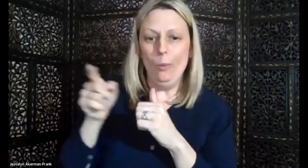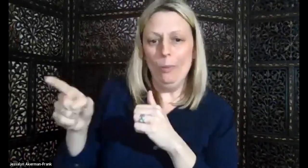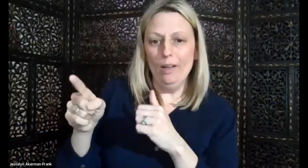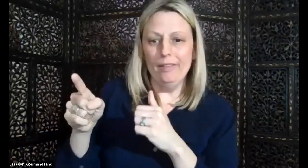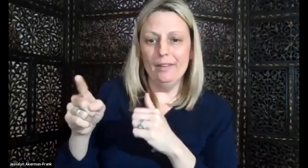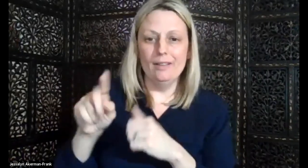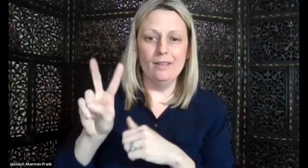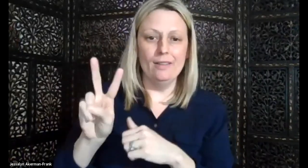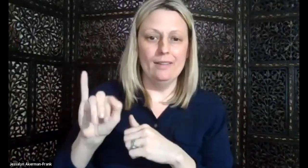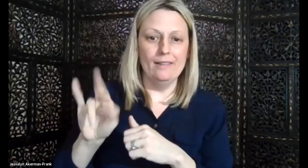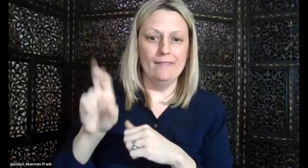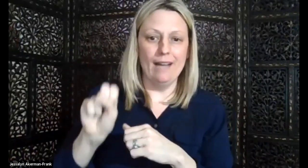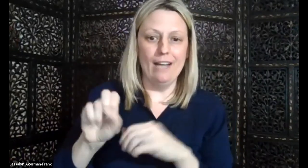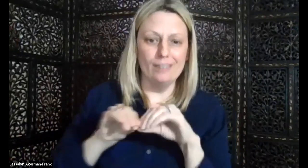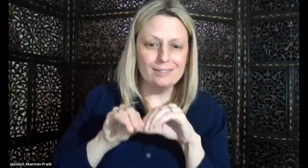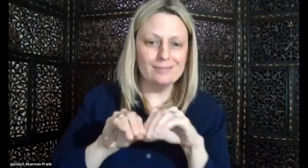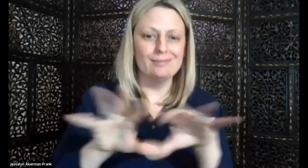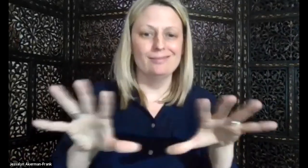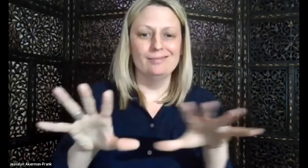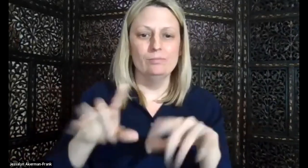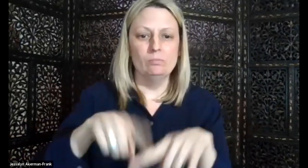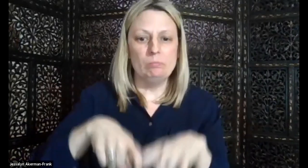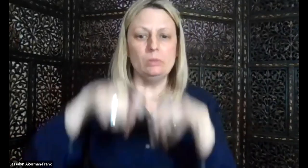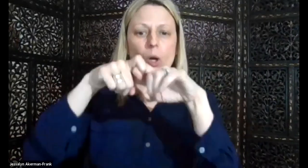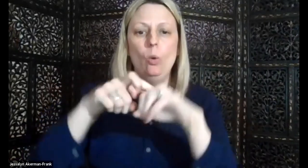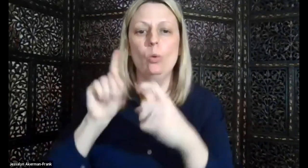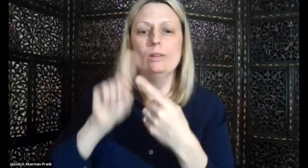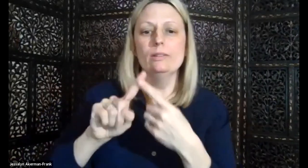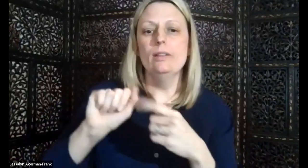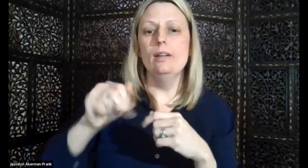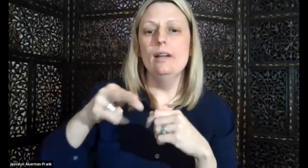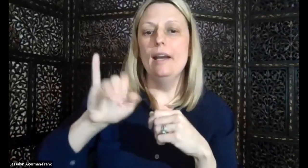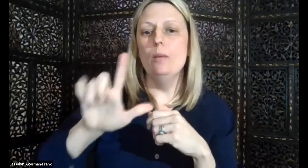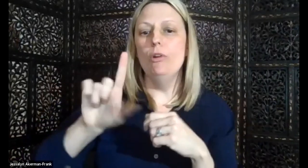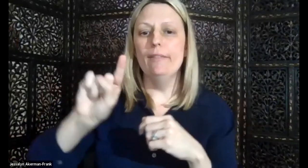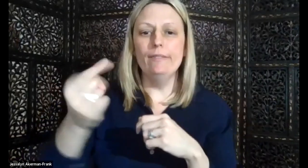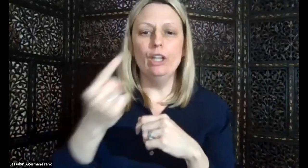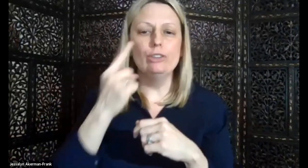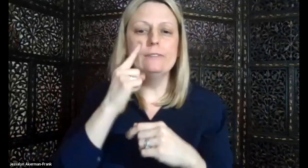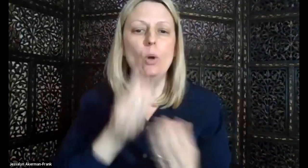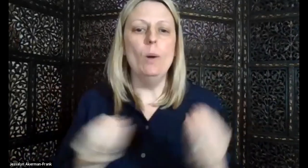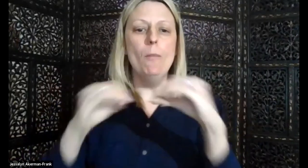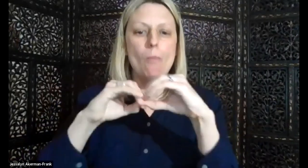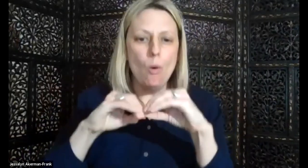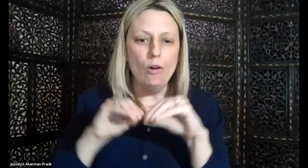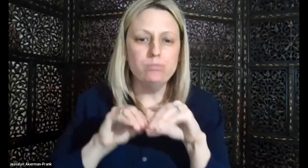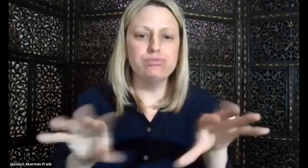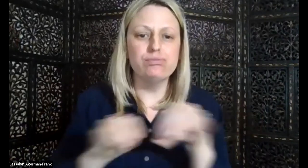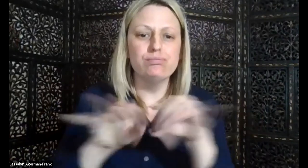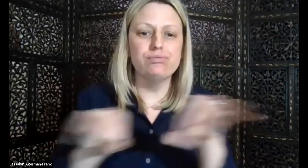you. There will be a fourth reminder, then they start calling and then they start getting door knockers, so I want you guys to understand